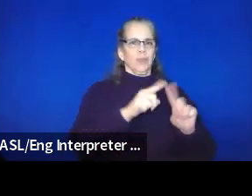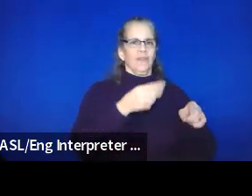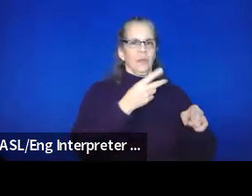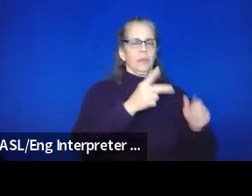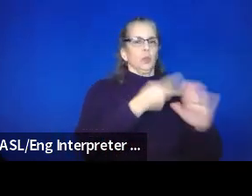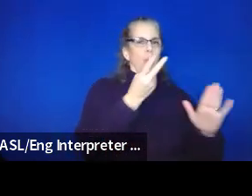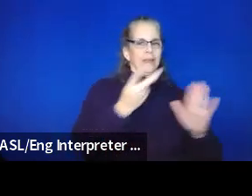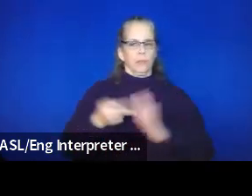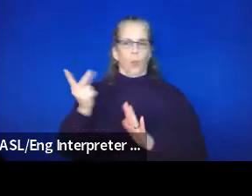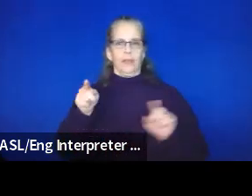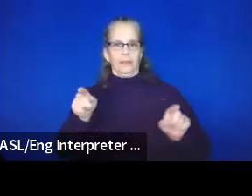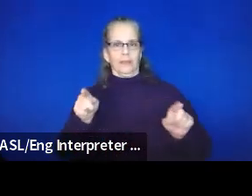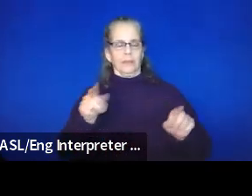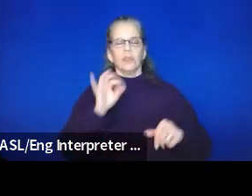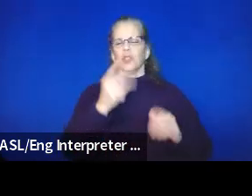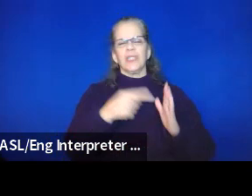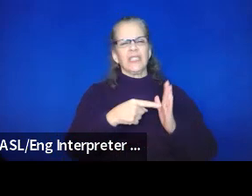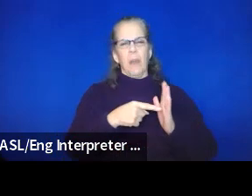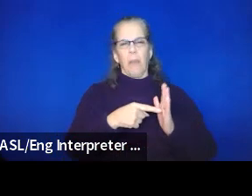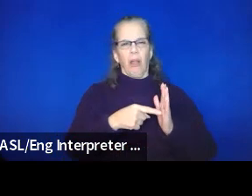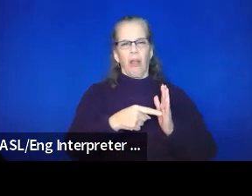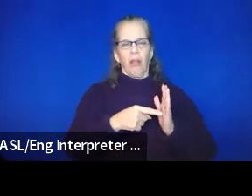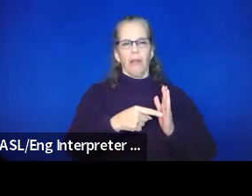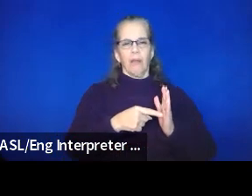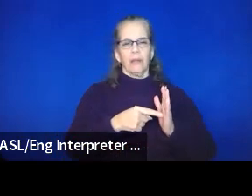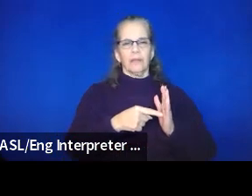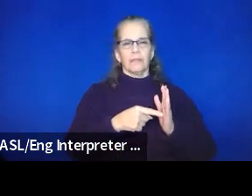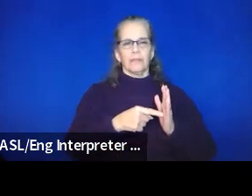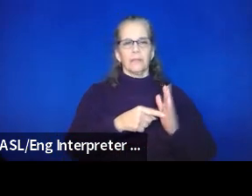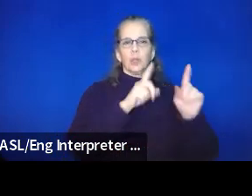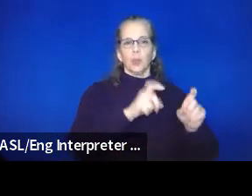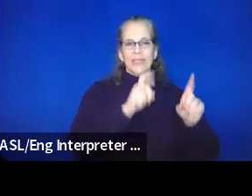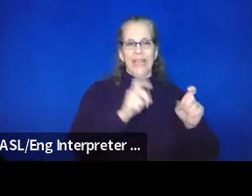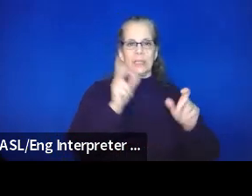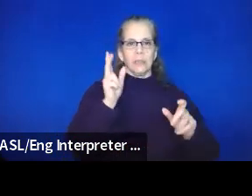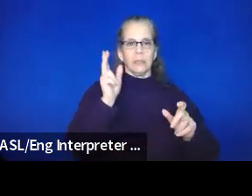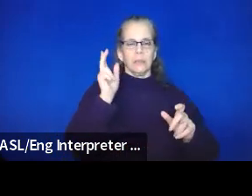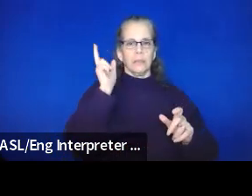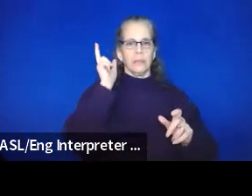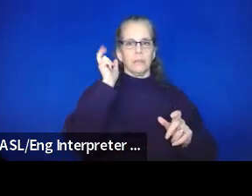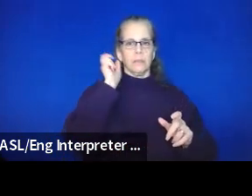and these are sentences we use to test hearing in research settings.